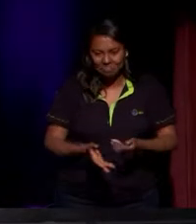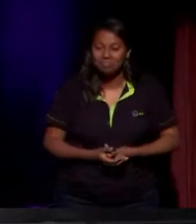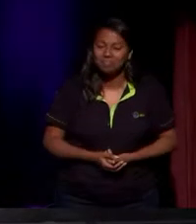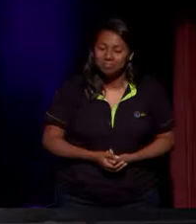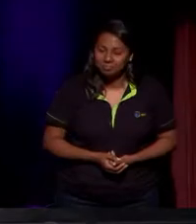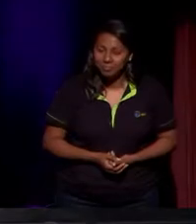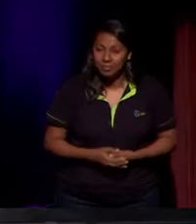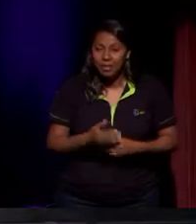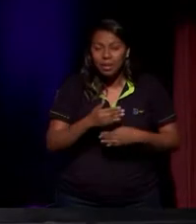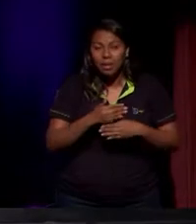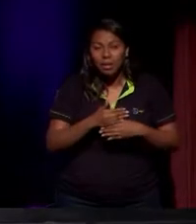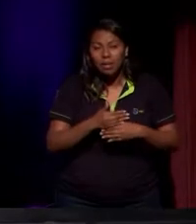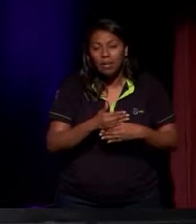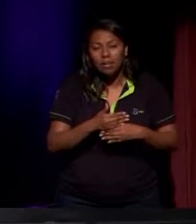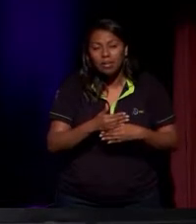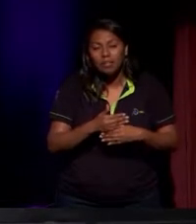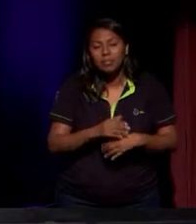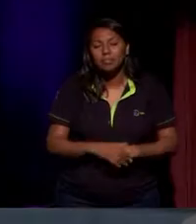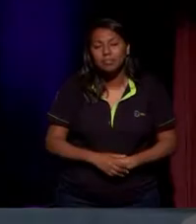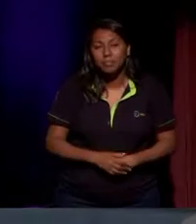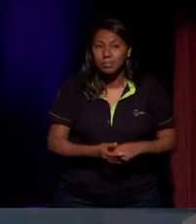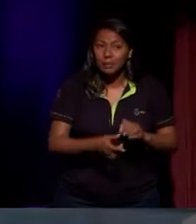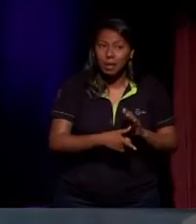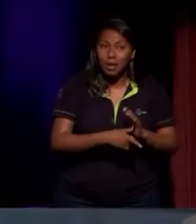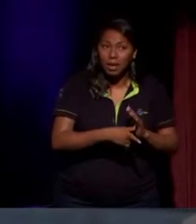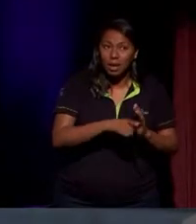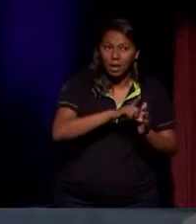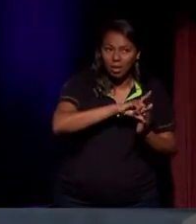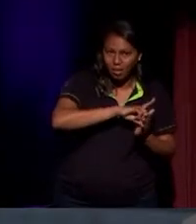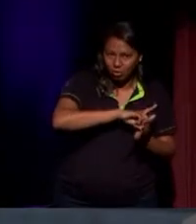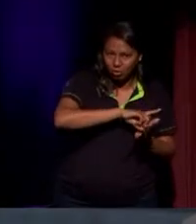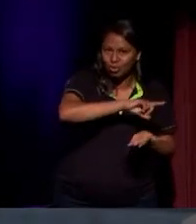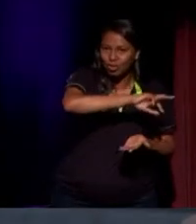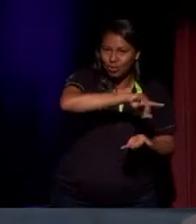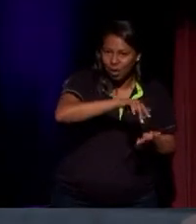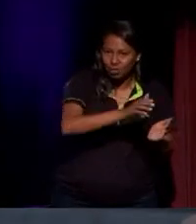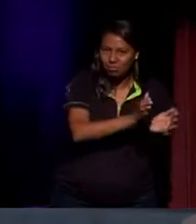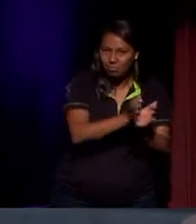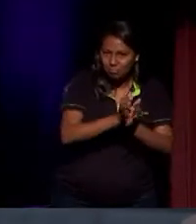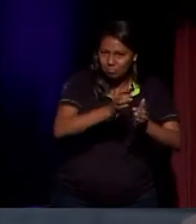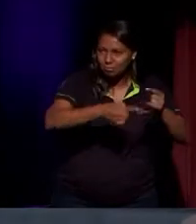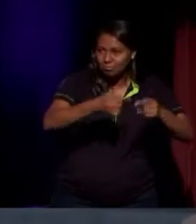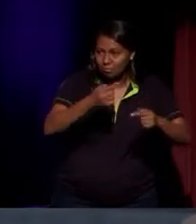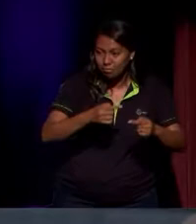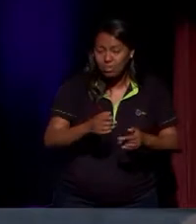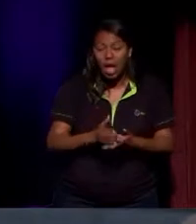Already before the multiparty, we have some organizations of women